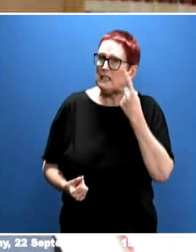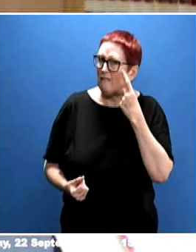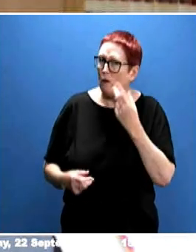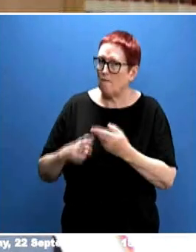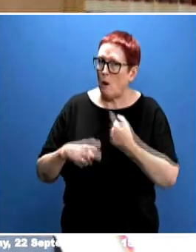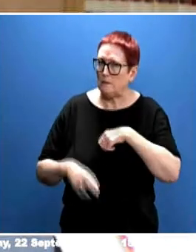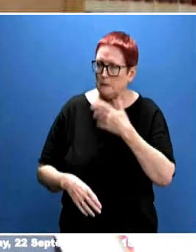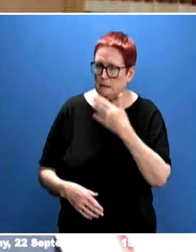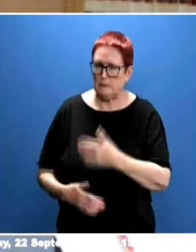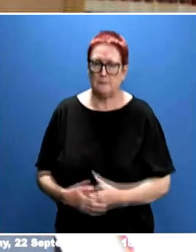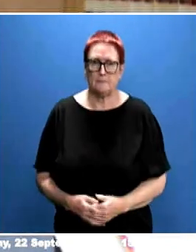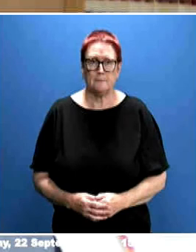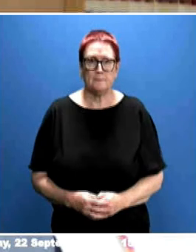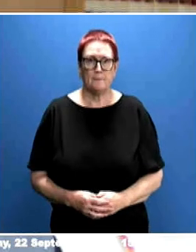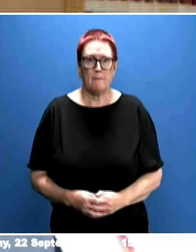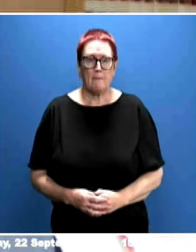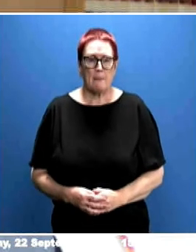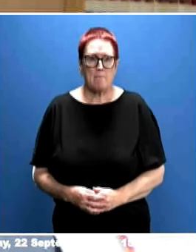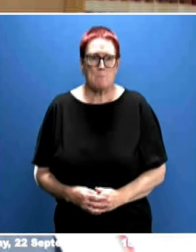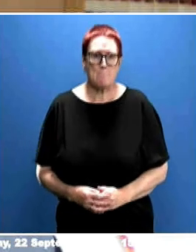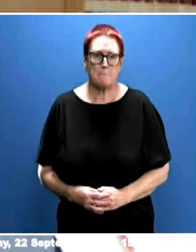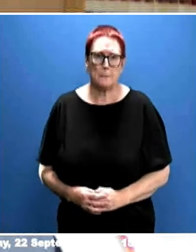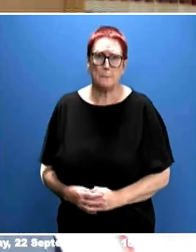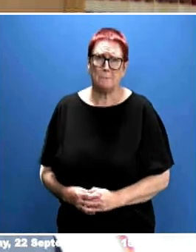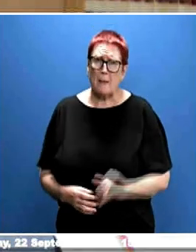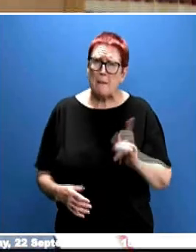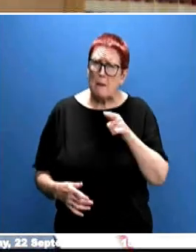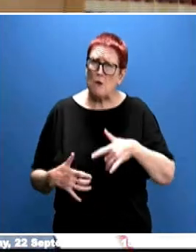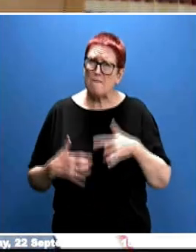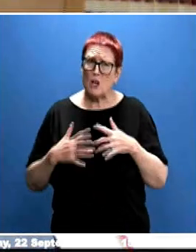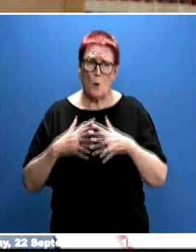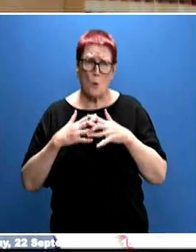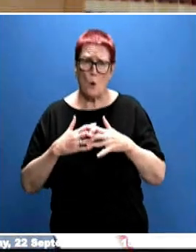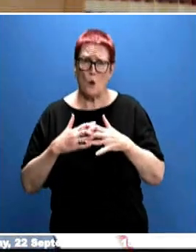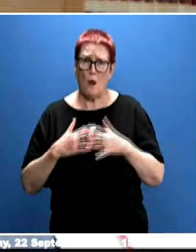but do you think it would be valuable to have a stand-alone part of